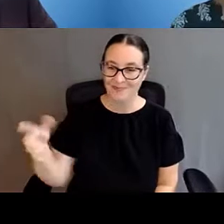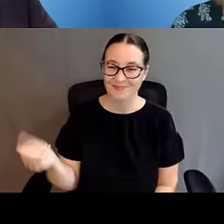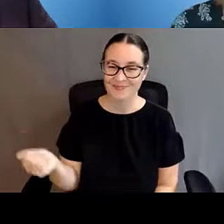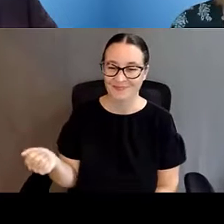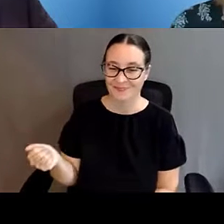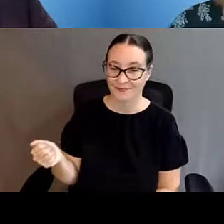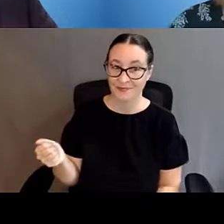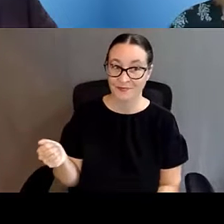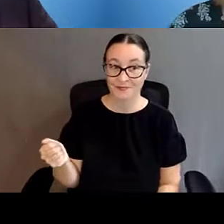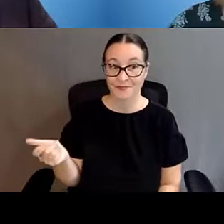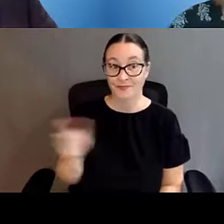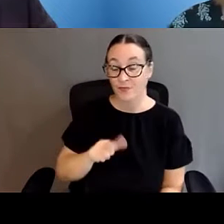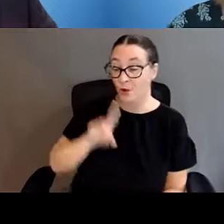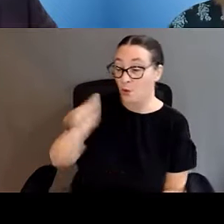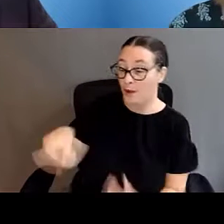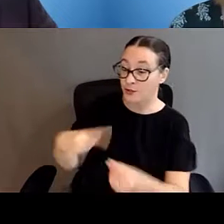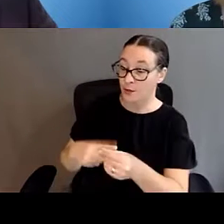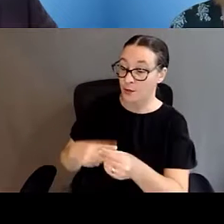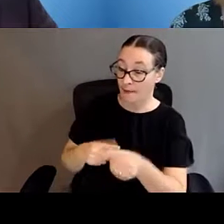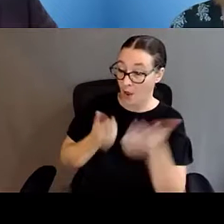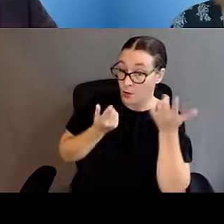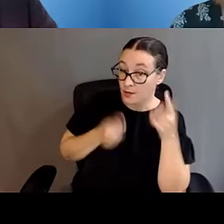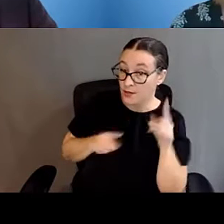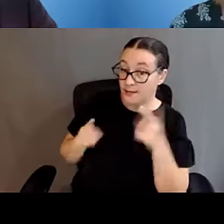what if participants do not want their data shared,